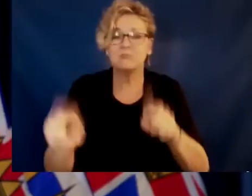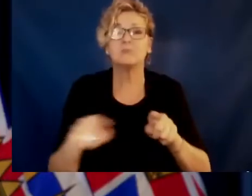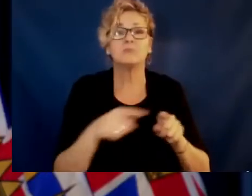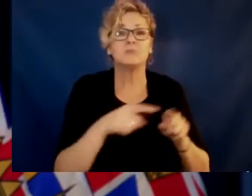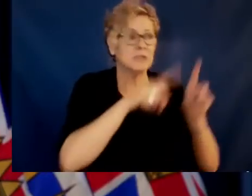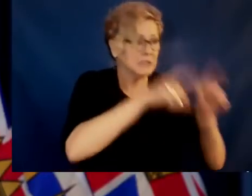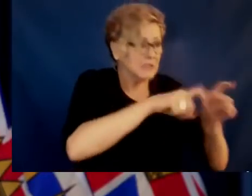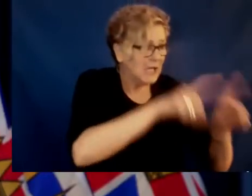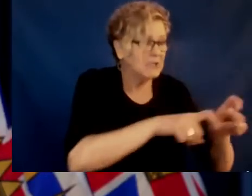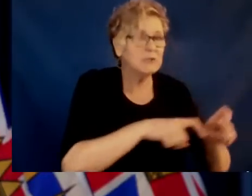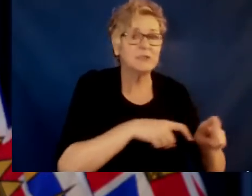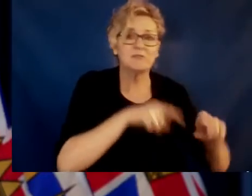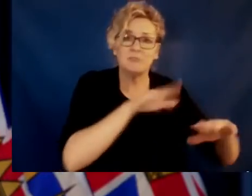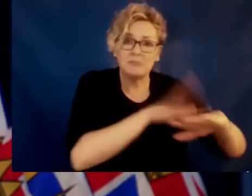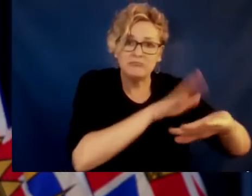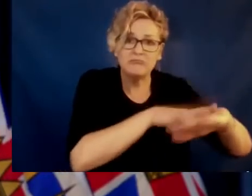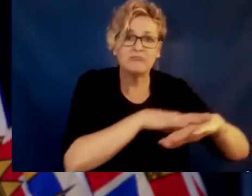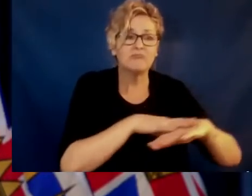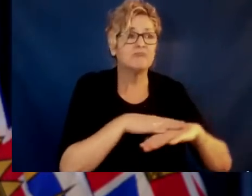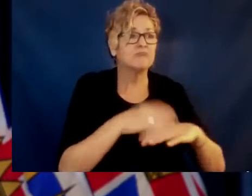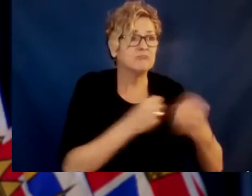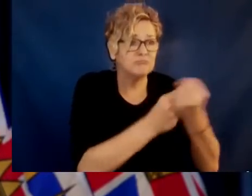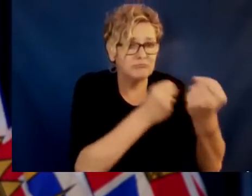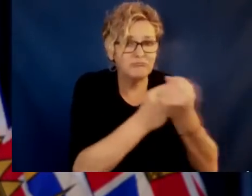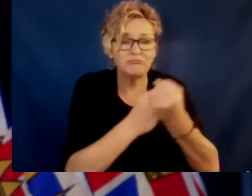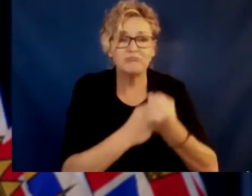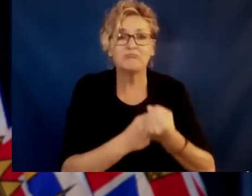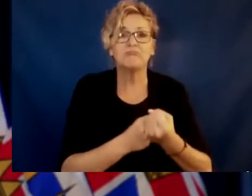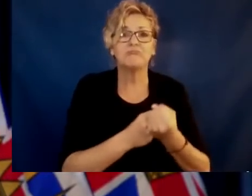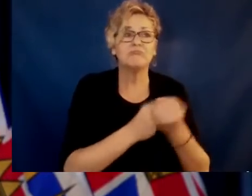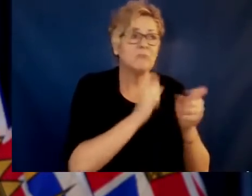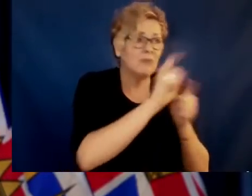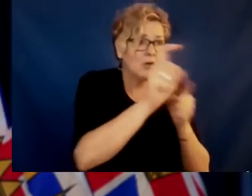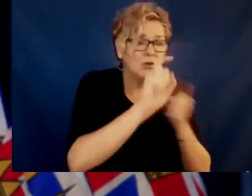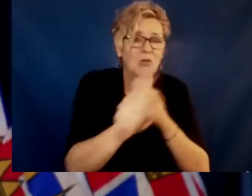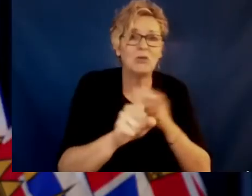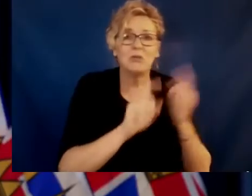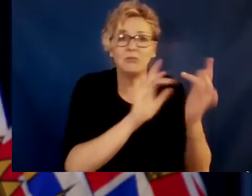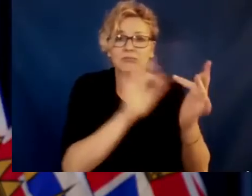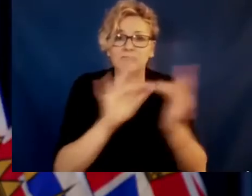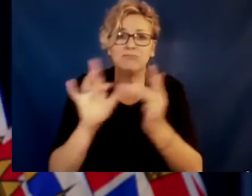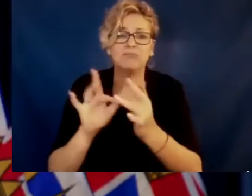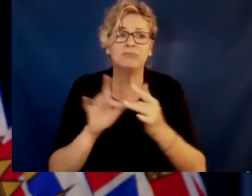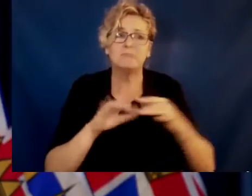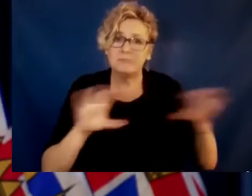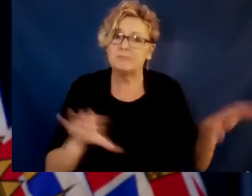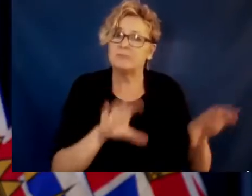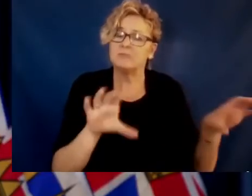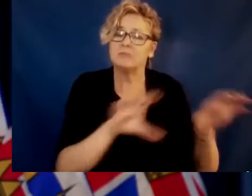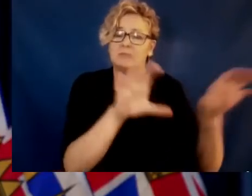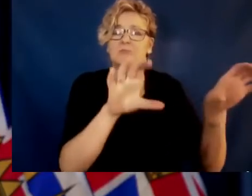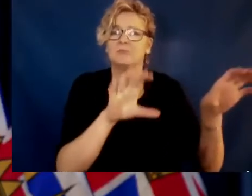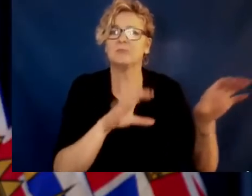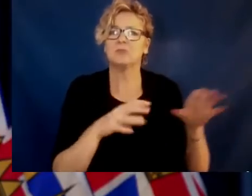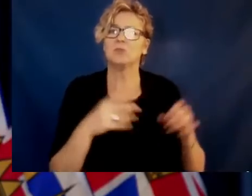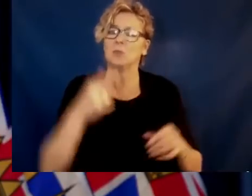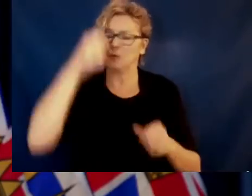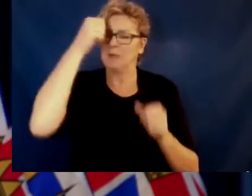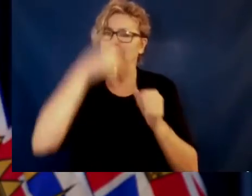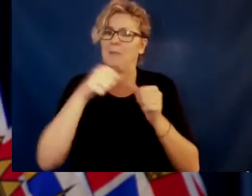But we all have to continue to do our part. Businesses need to follow their COVID safety plans, whether it's a small business or a retail outlet